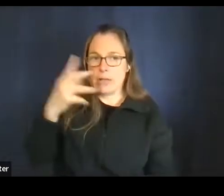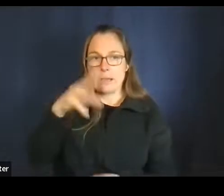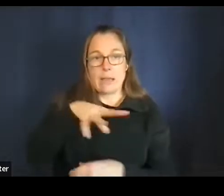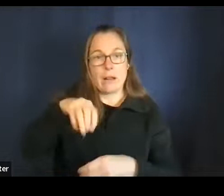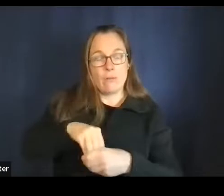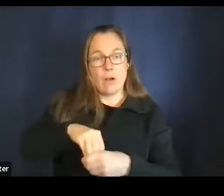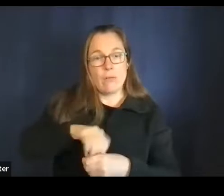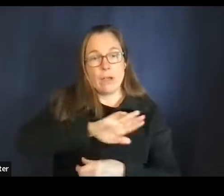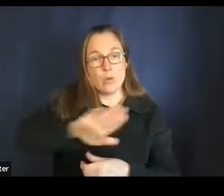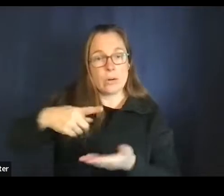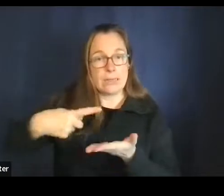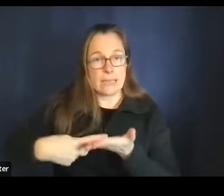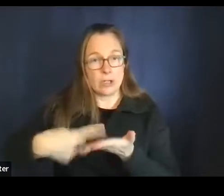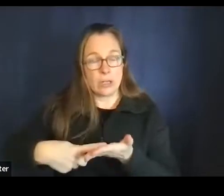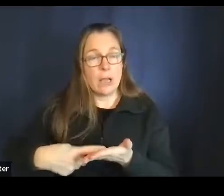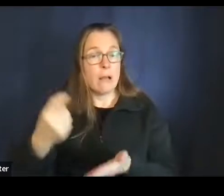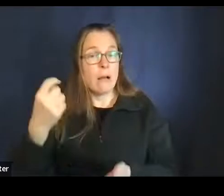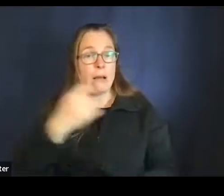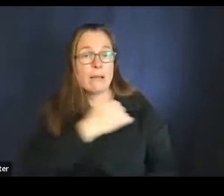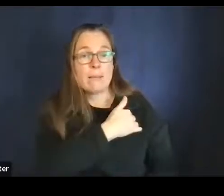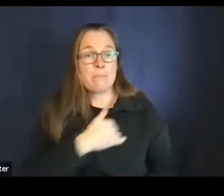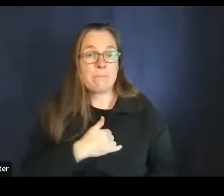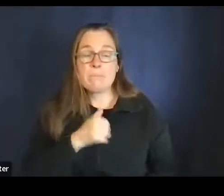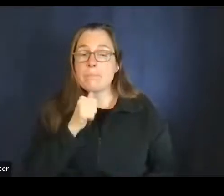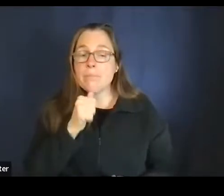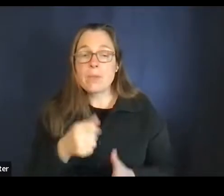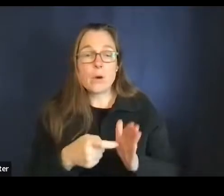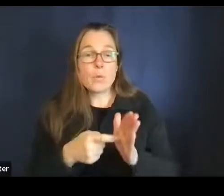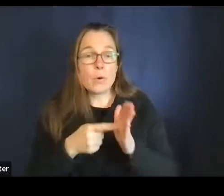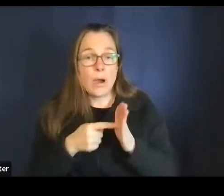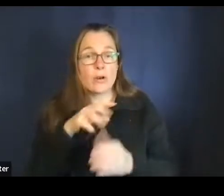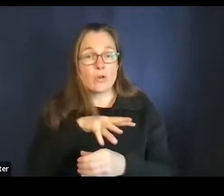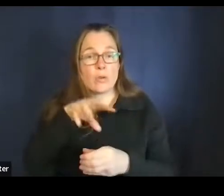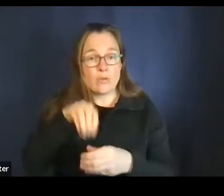So while technically the mayor is not required to participate with the council,